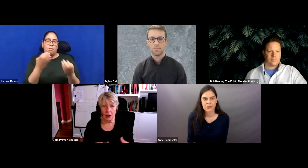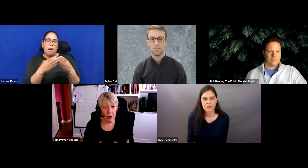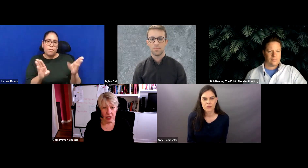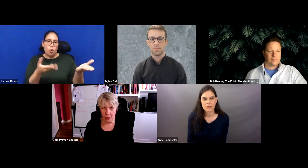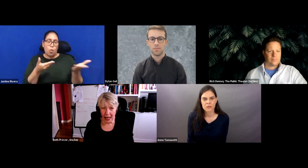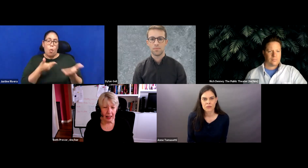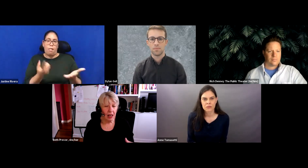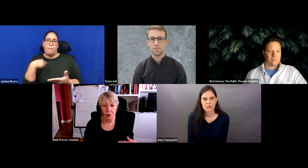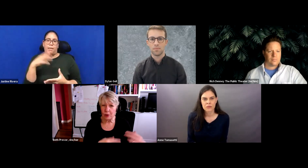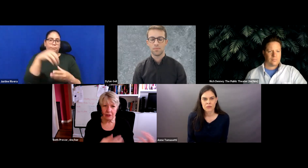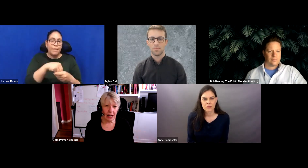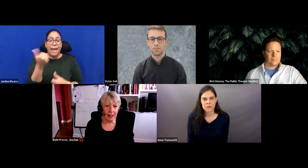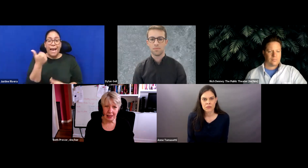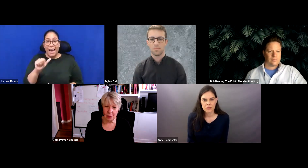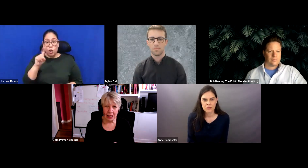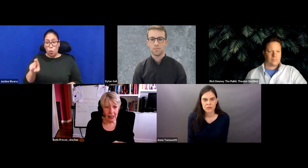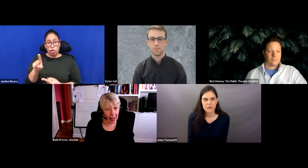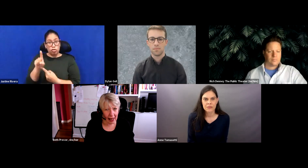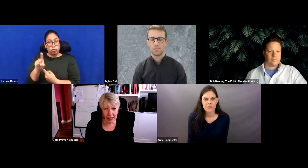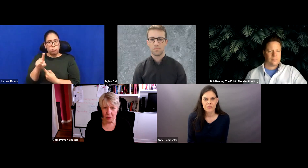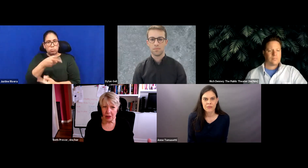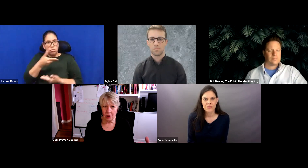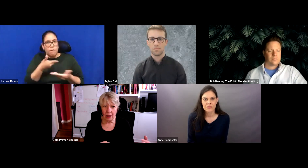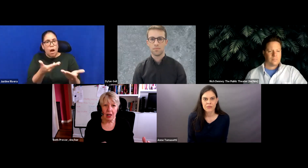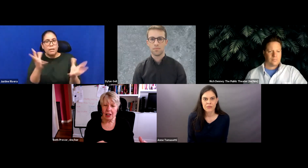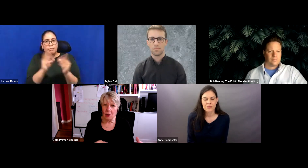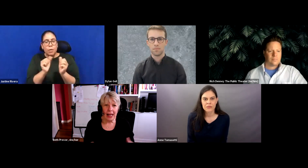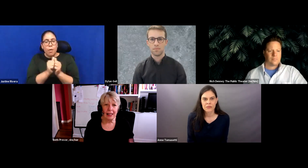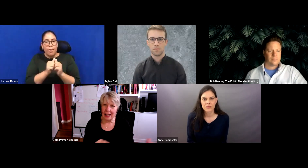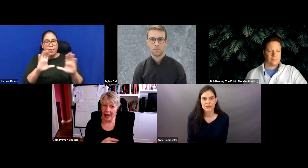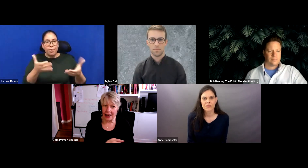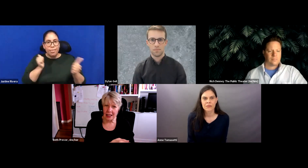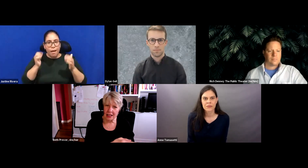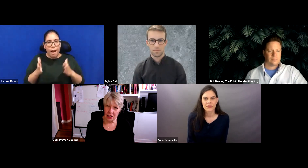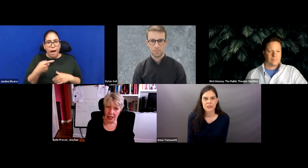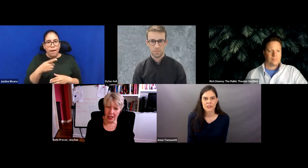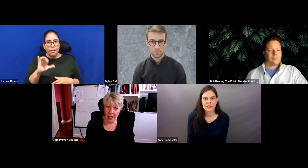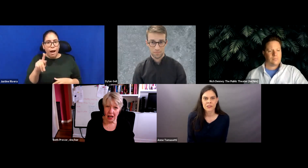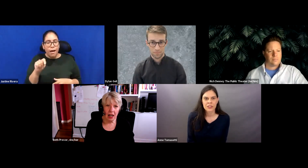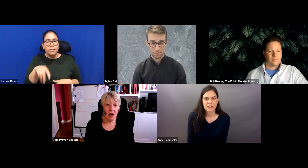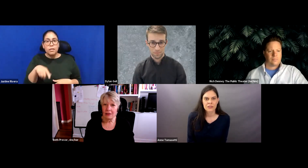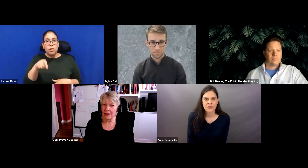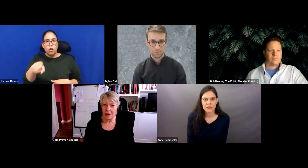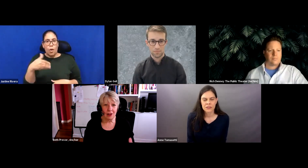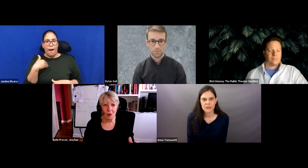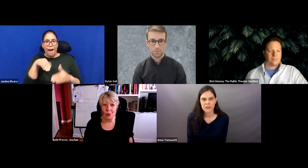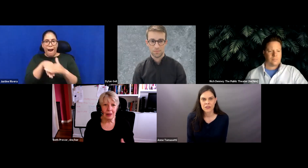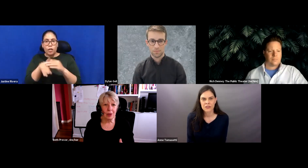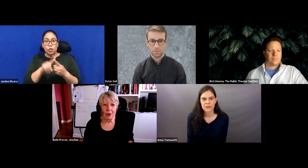Any questions we had, we were invited in to meet the cast. We were, you know, Anne had access to Jessica, you know, we were